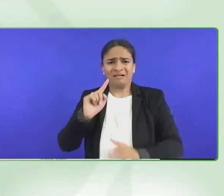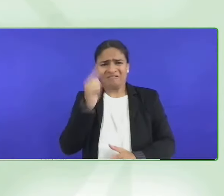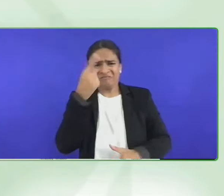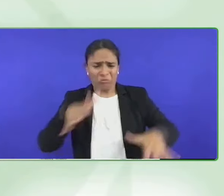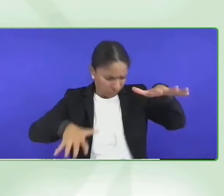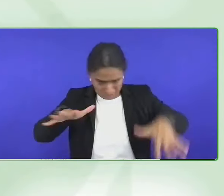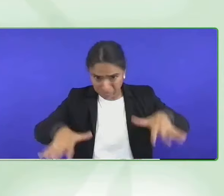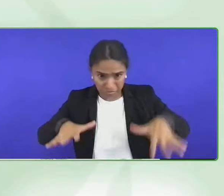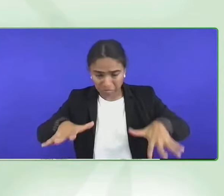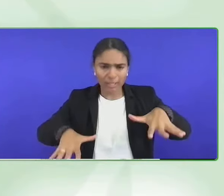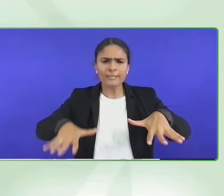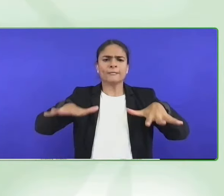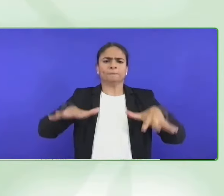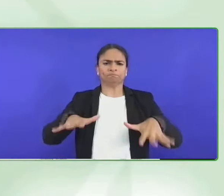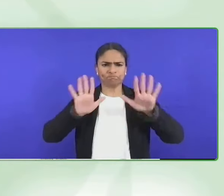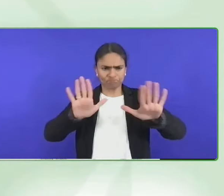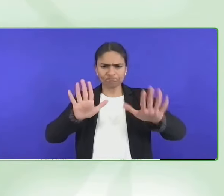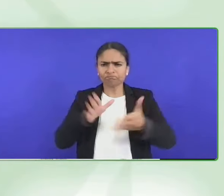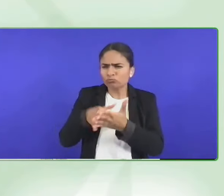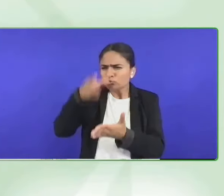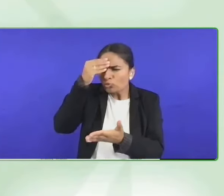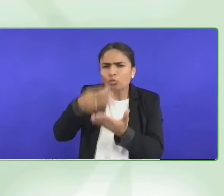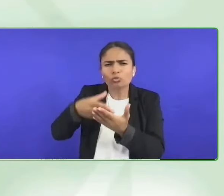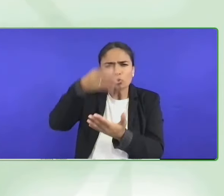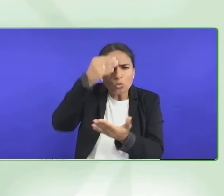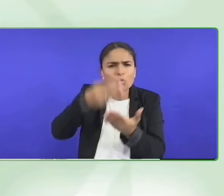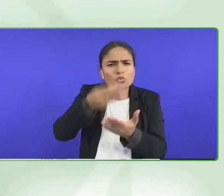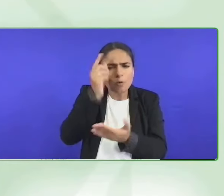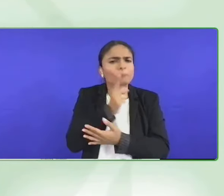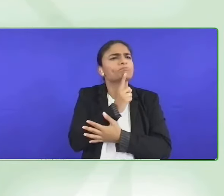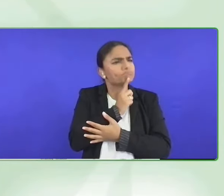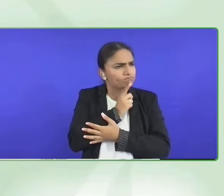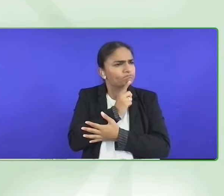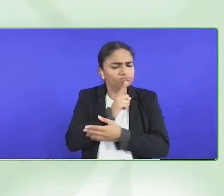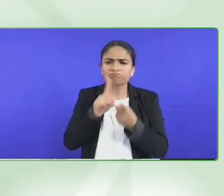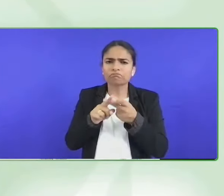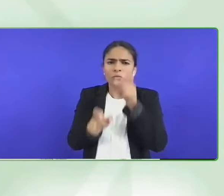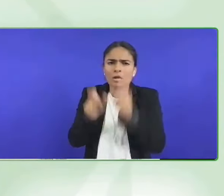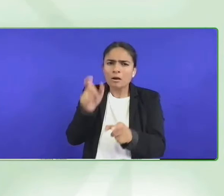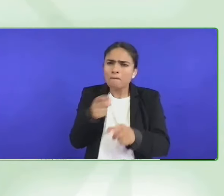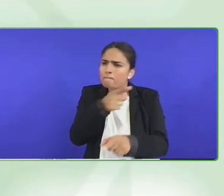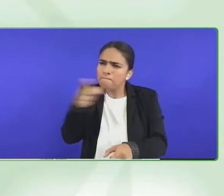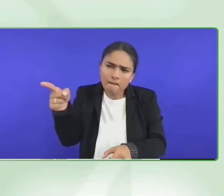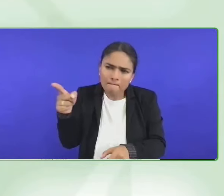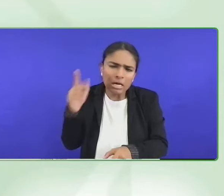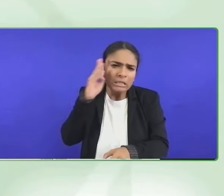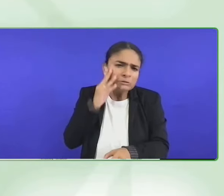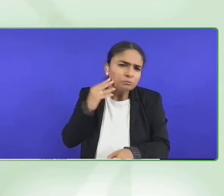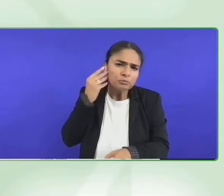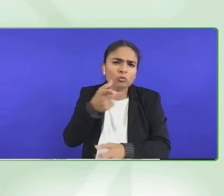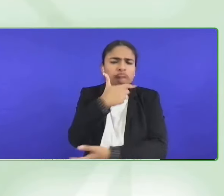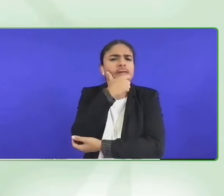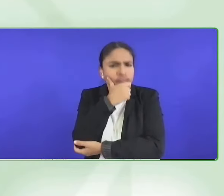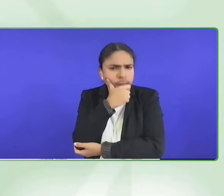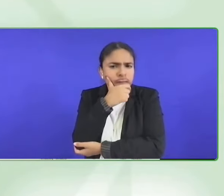And finding community, finding your people, finding mentors, and